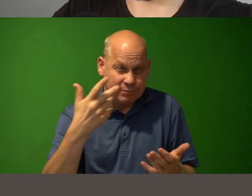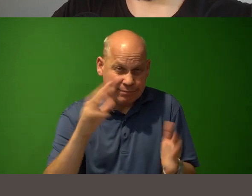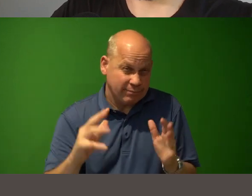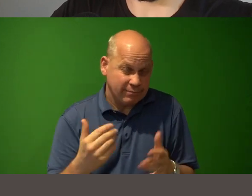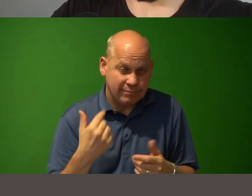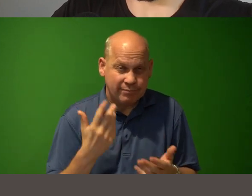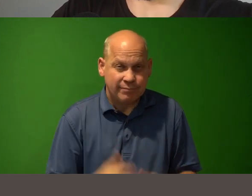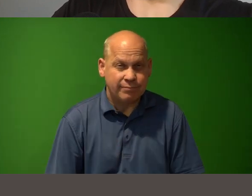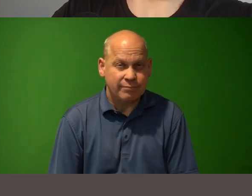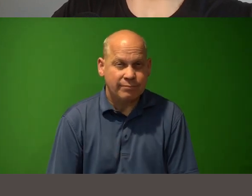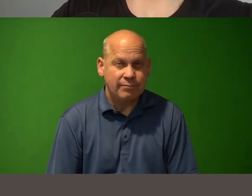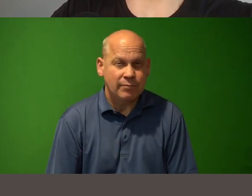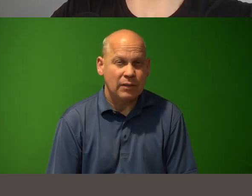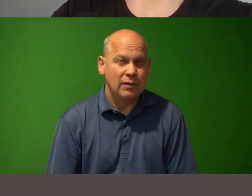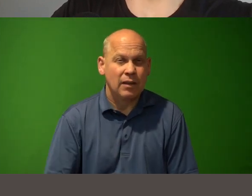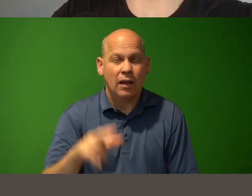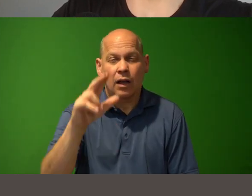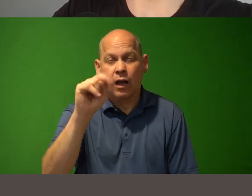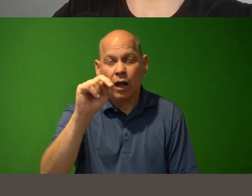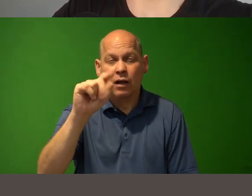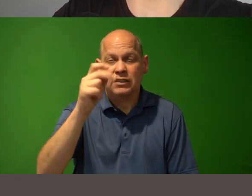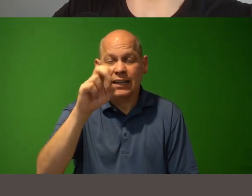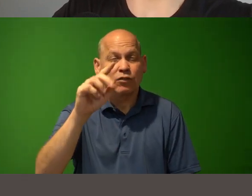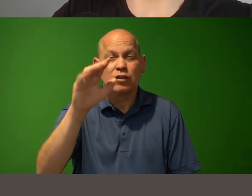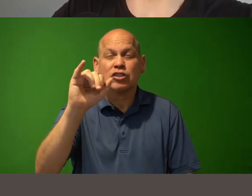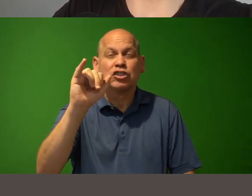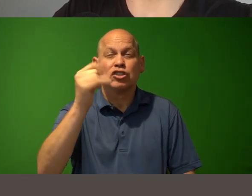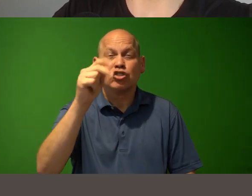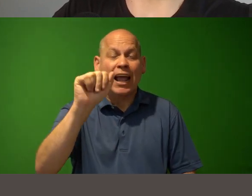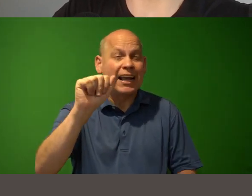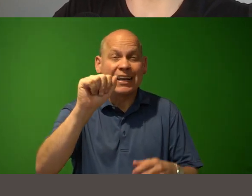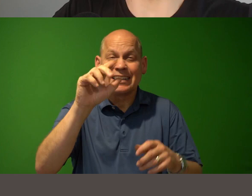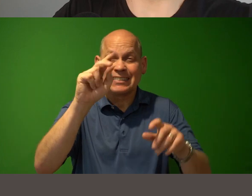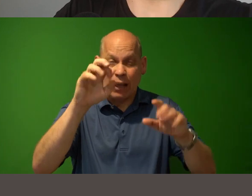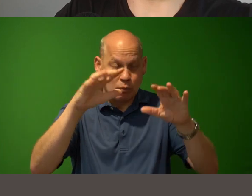A untethered Jenga tower that is about to fall over.